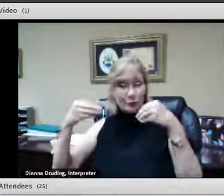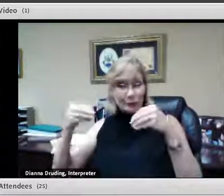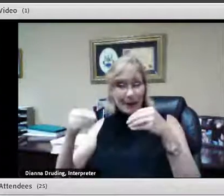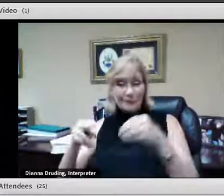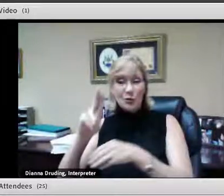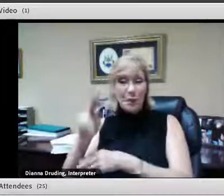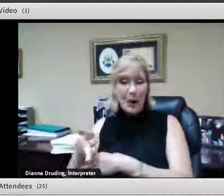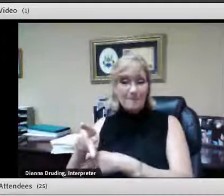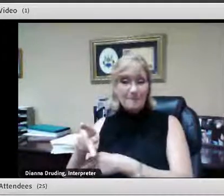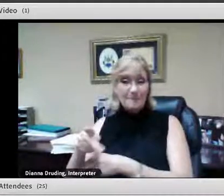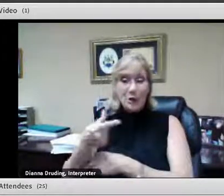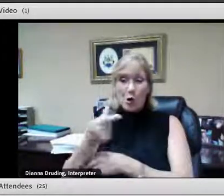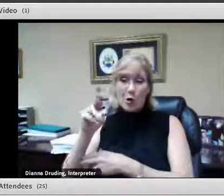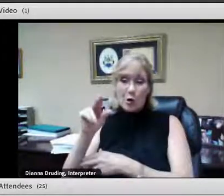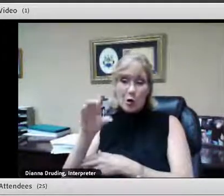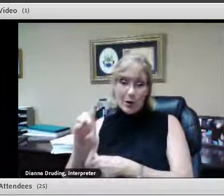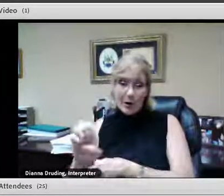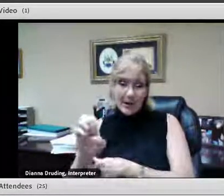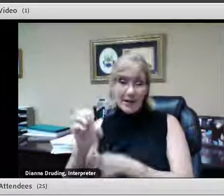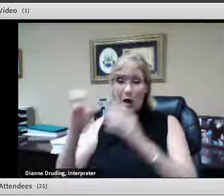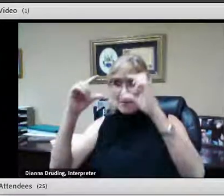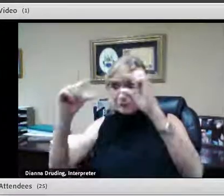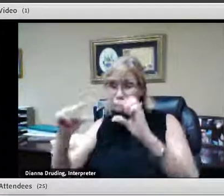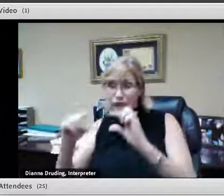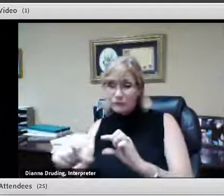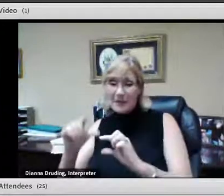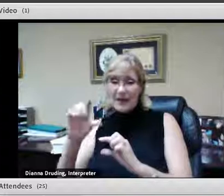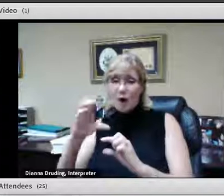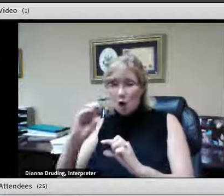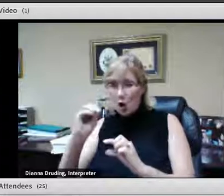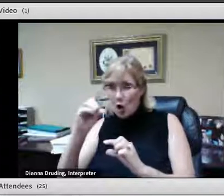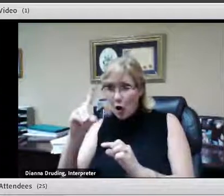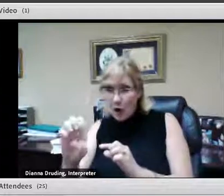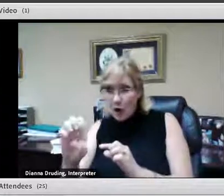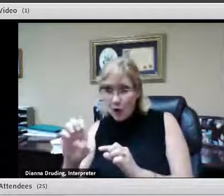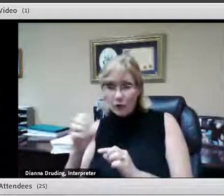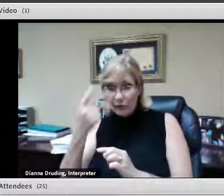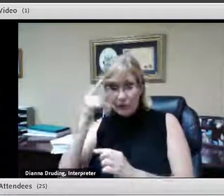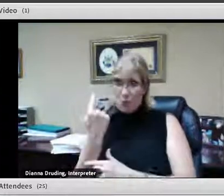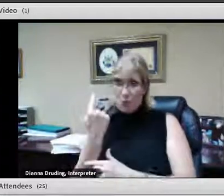And all these blocks of code here -- and this is actually just the blocks of code for one of these --